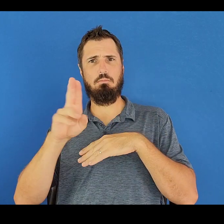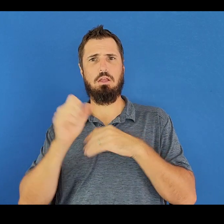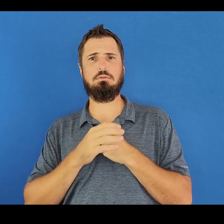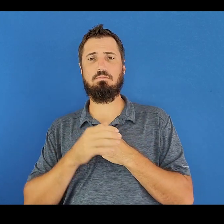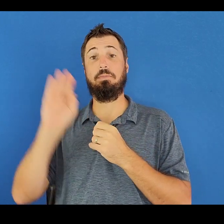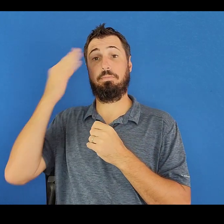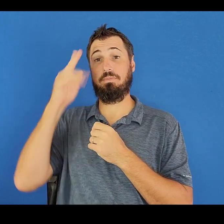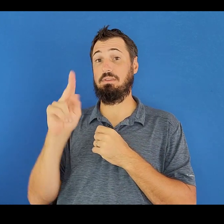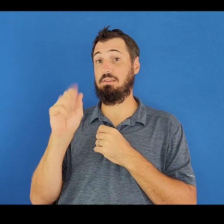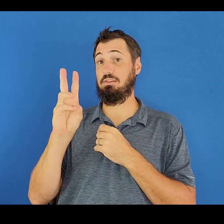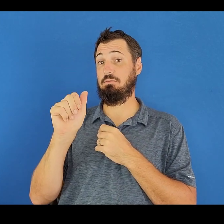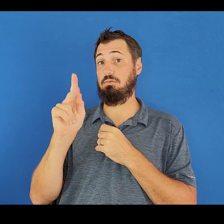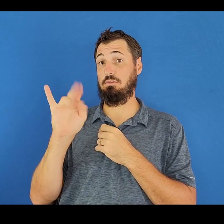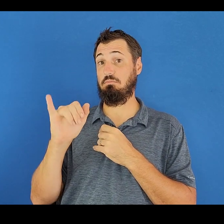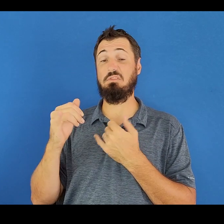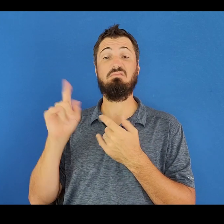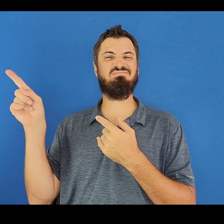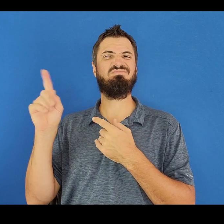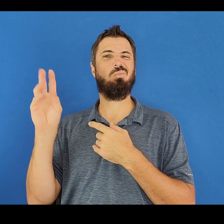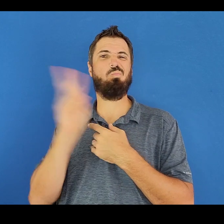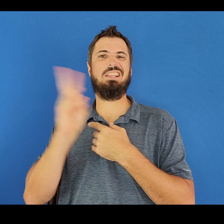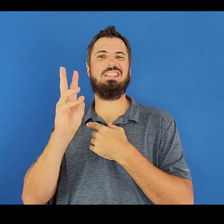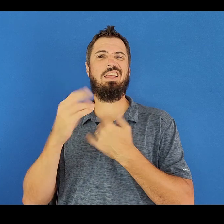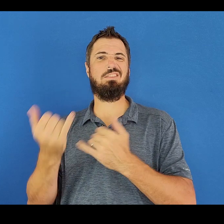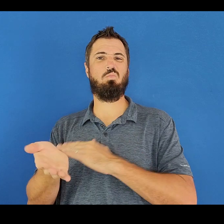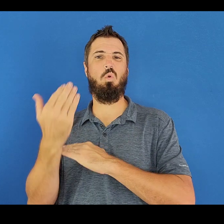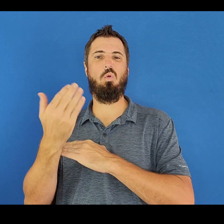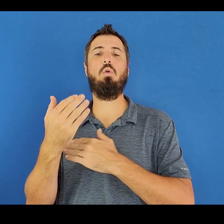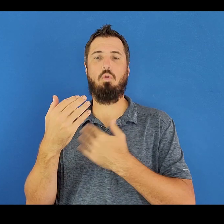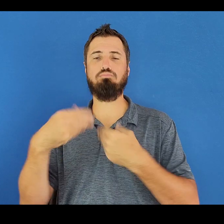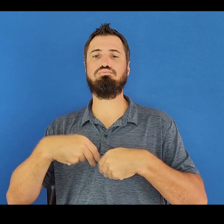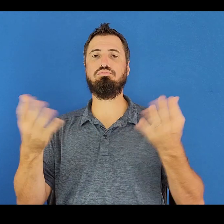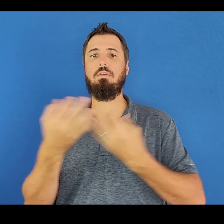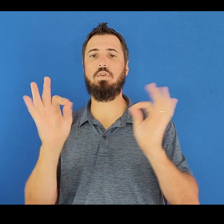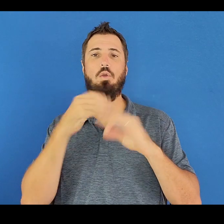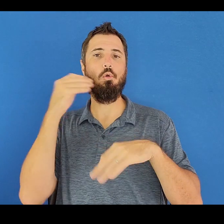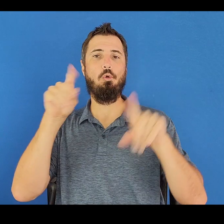Mayor Kawakami is out on the west side this morning with our team handing out free home test kits.